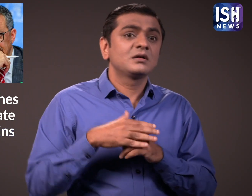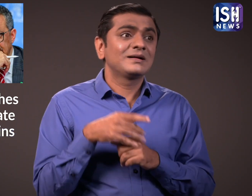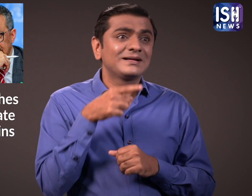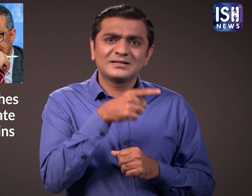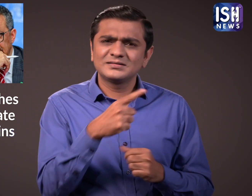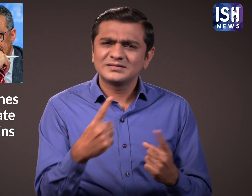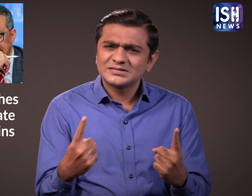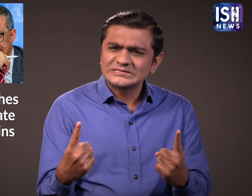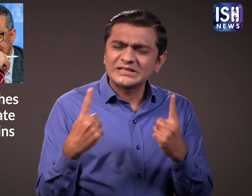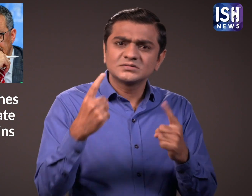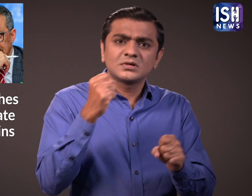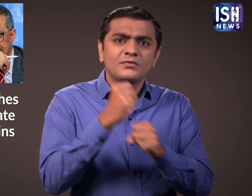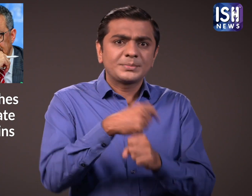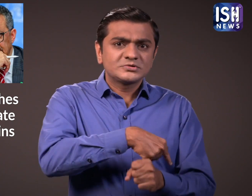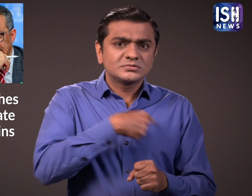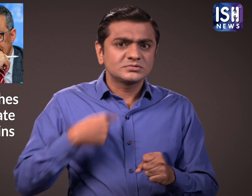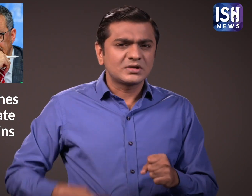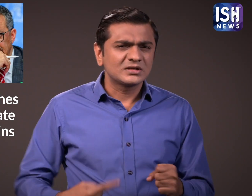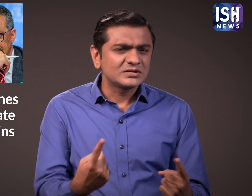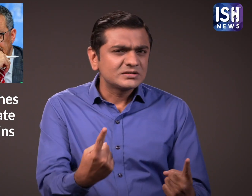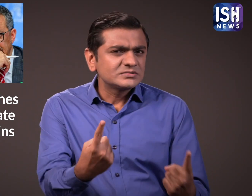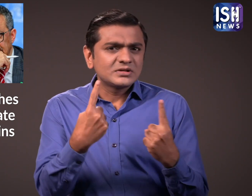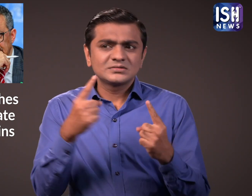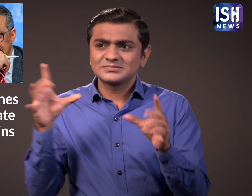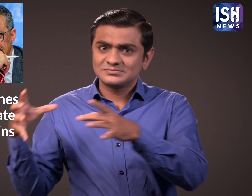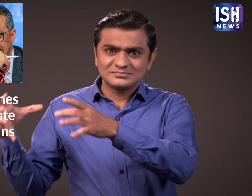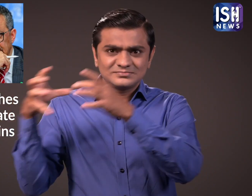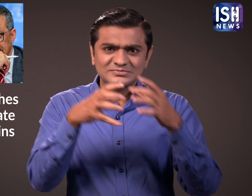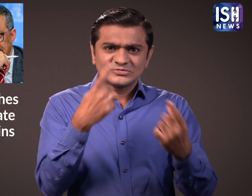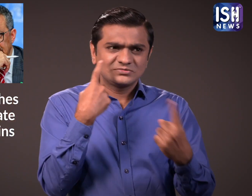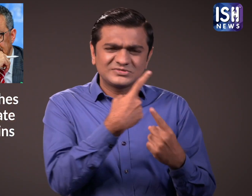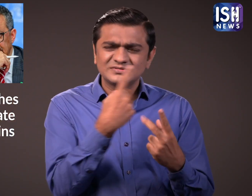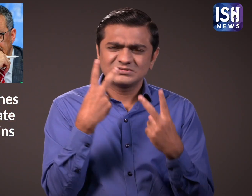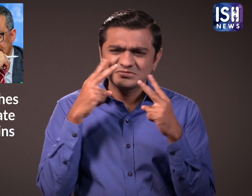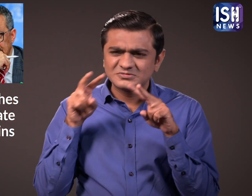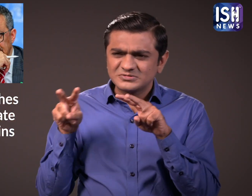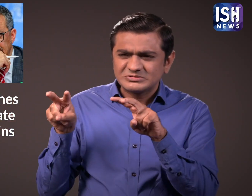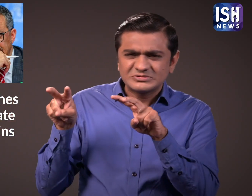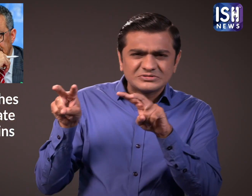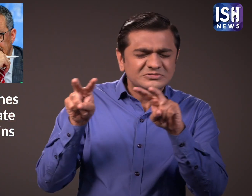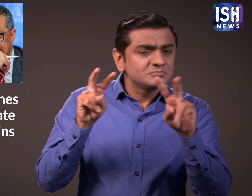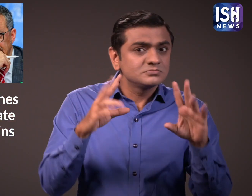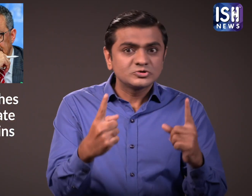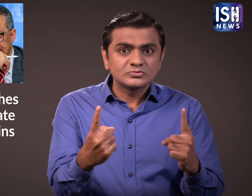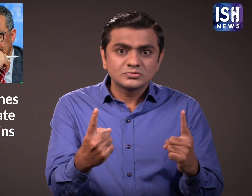China has imposed strict restrictions on the WHO team.